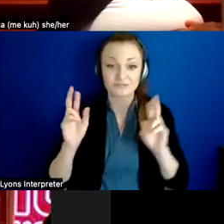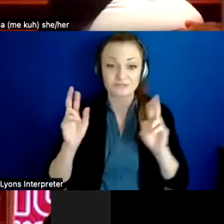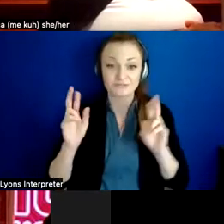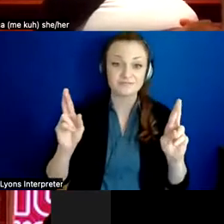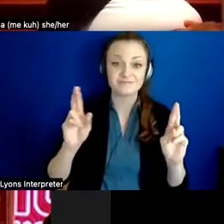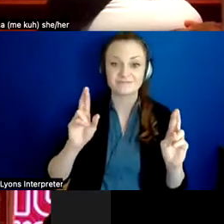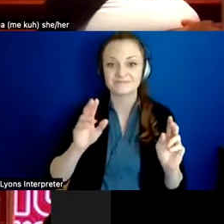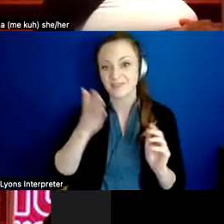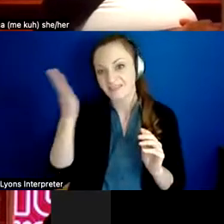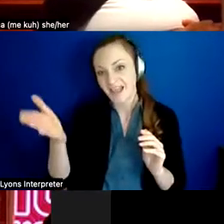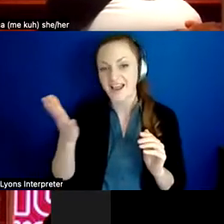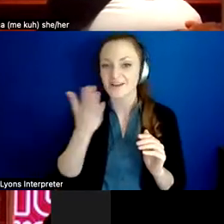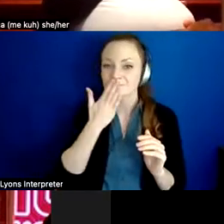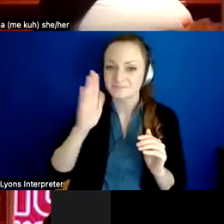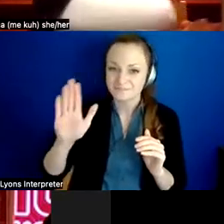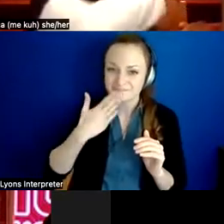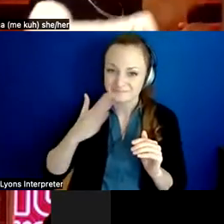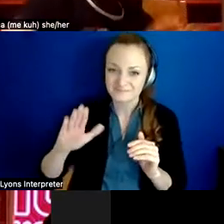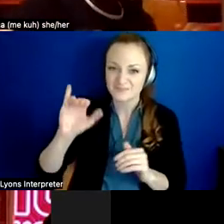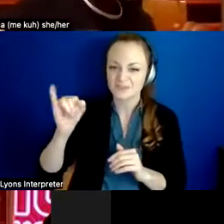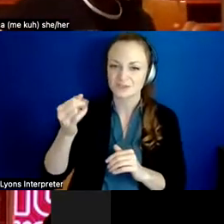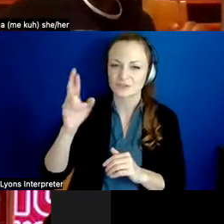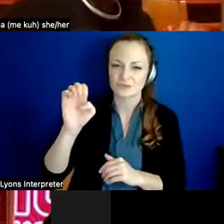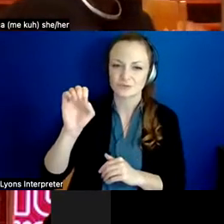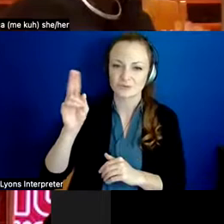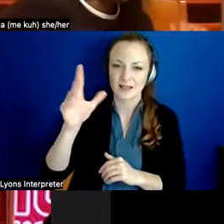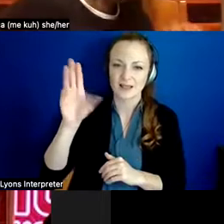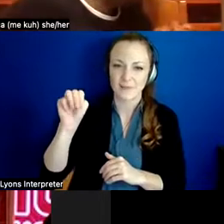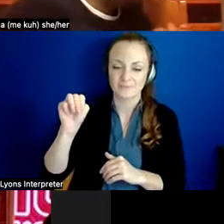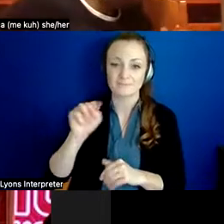mean that everybody needs to go to Jerusalem. 20:12:24 But it means that there should be